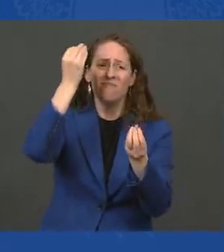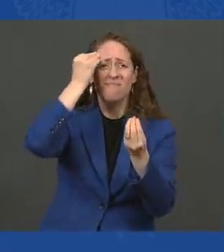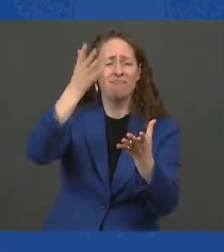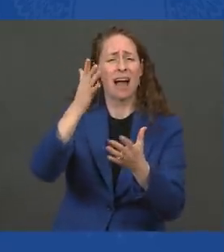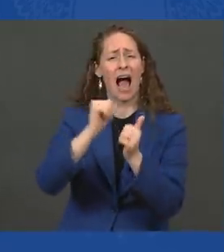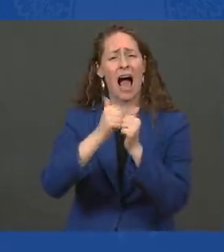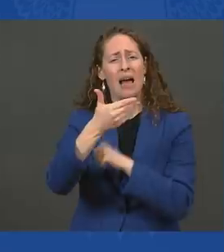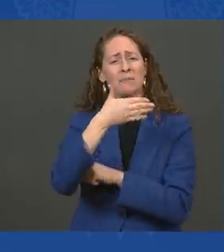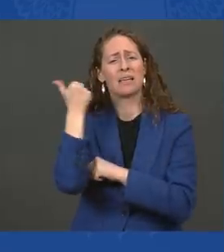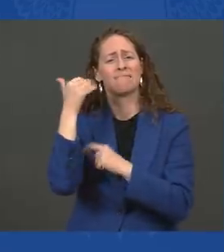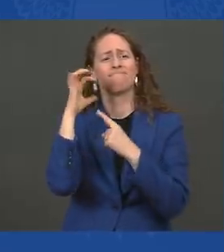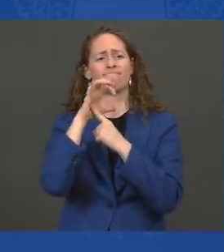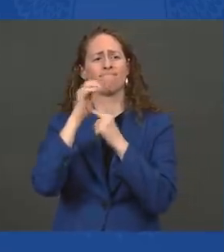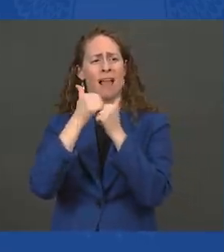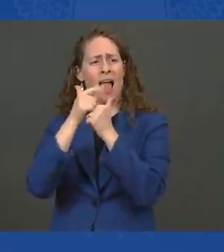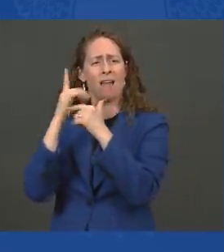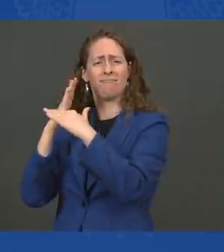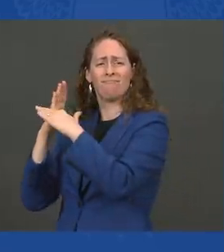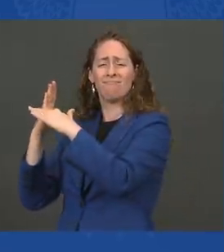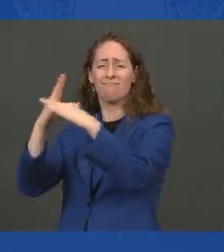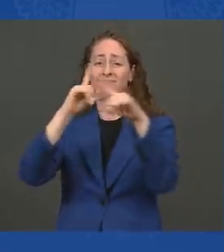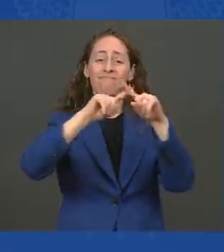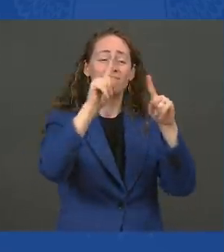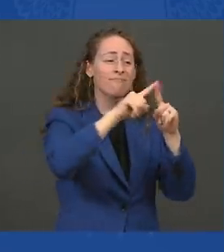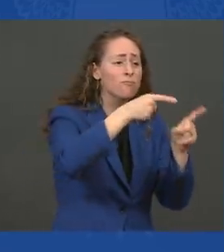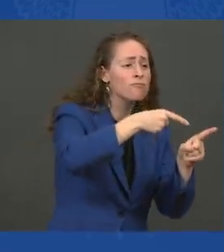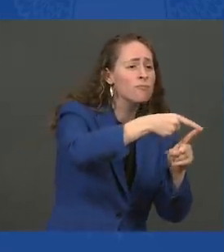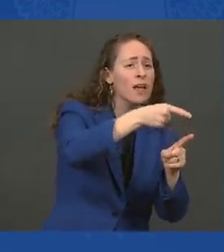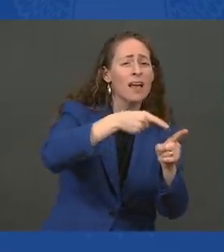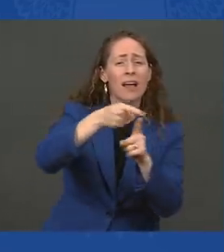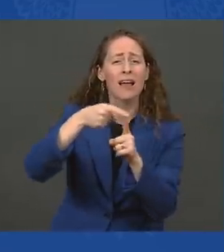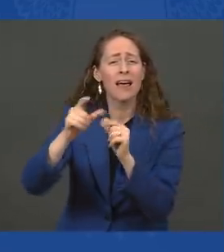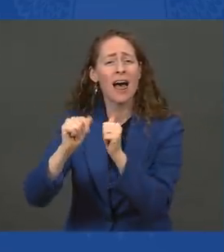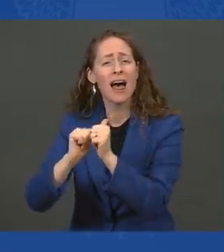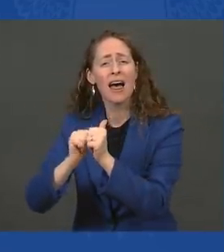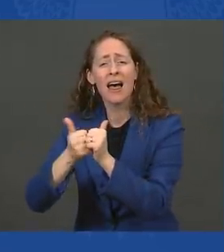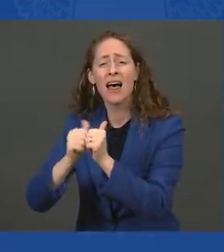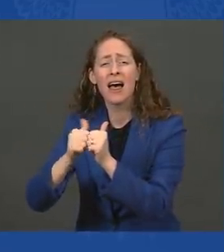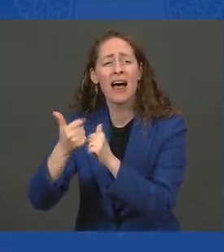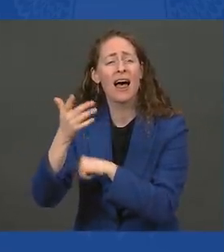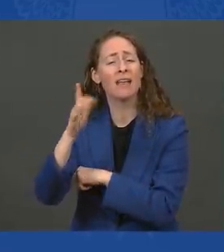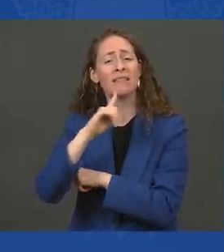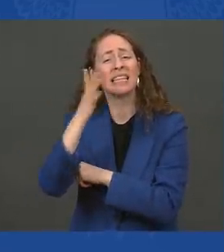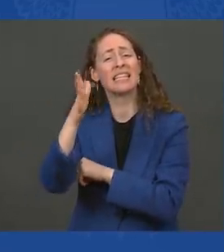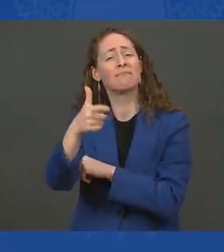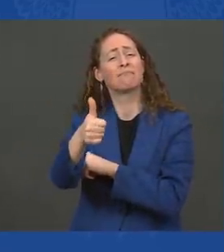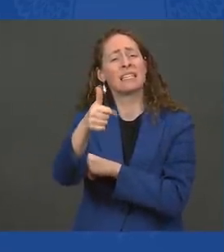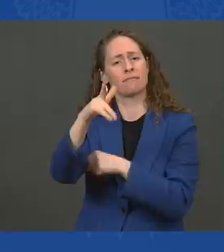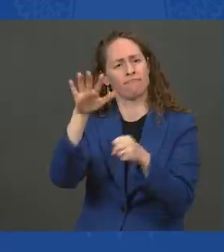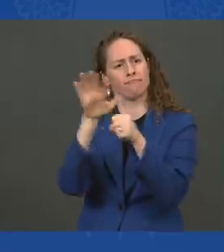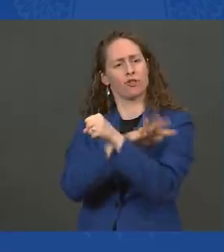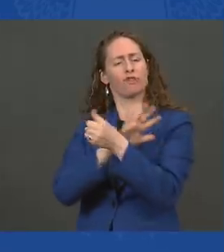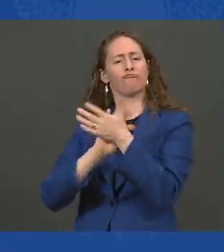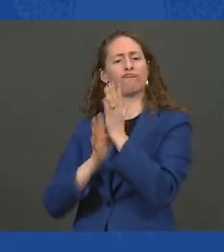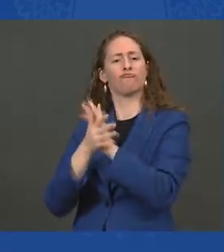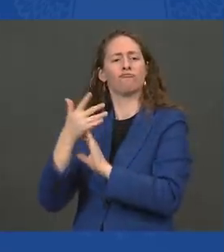the ones we've been dealing with already -- is getting fully vaccinated and getting a booster shot.